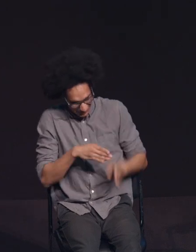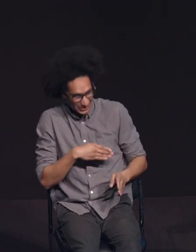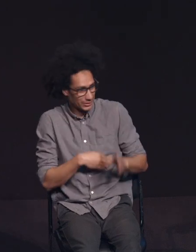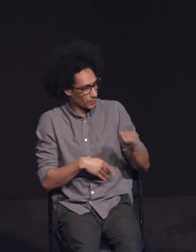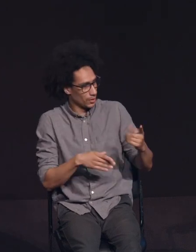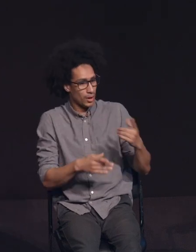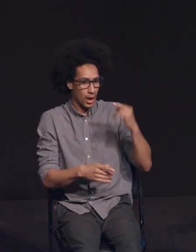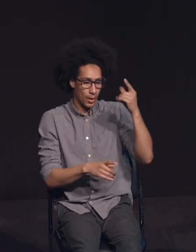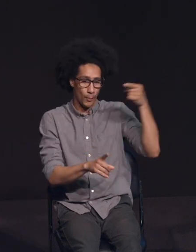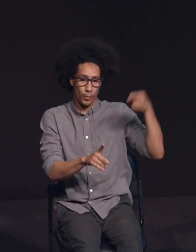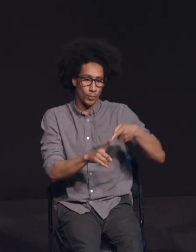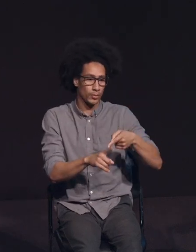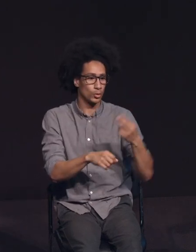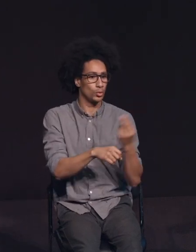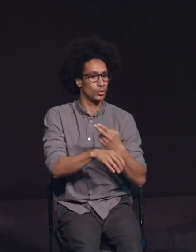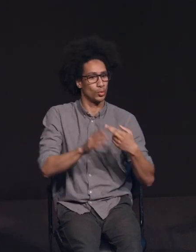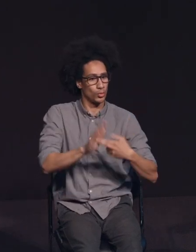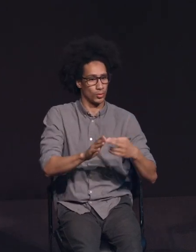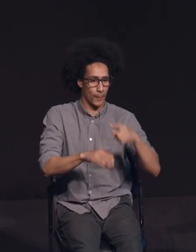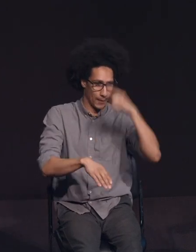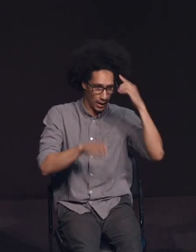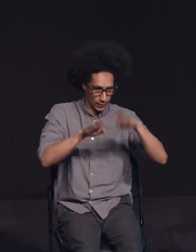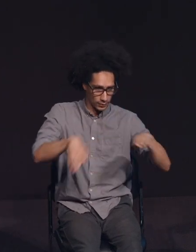children for public health advocacy.